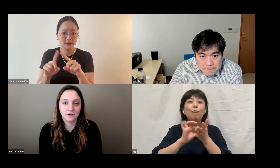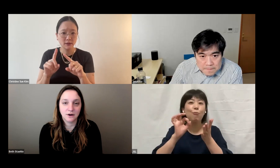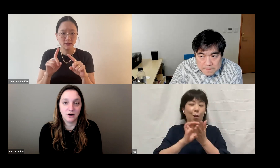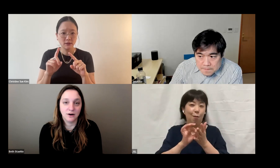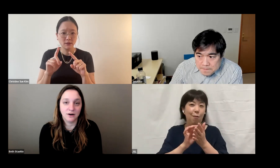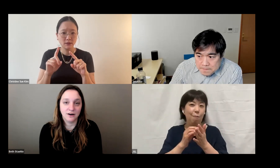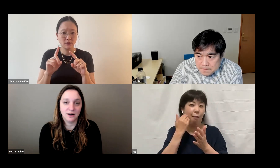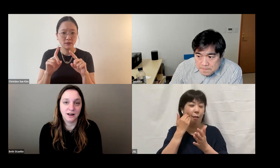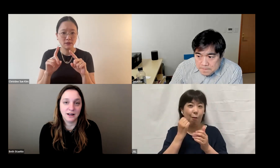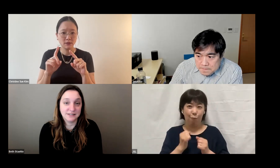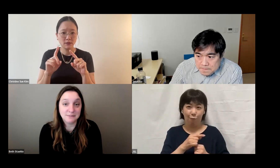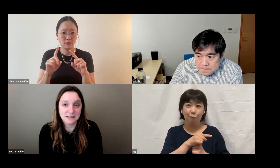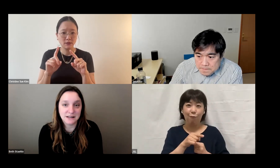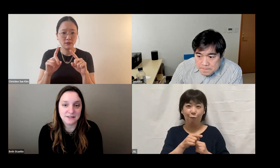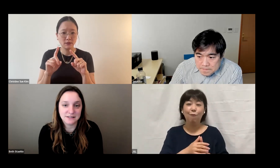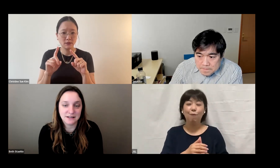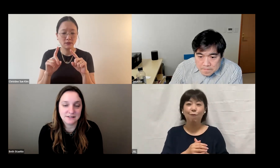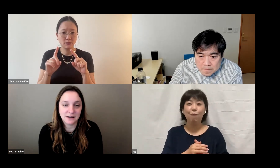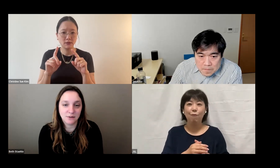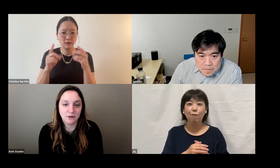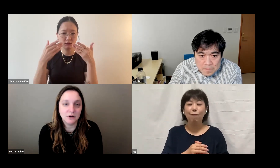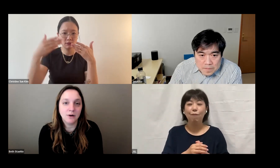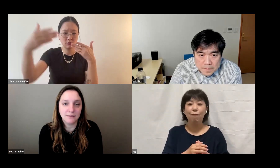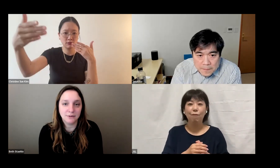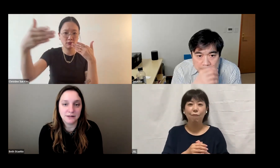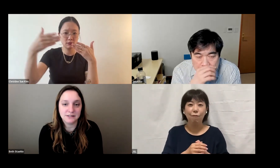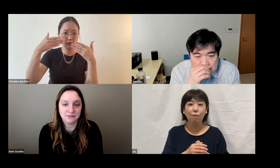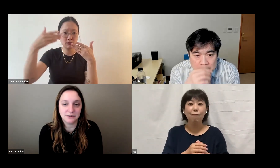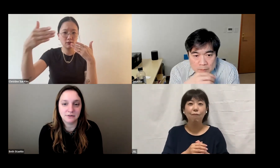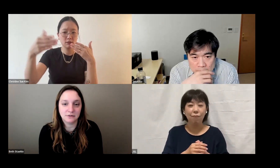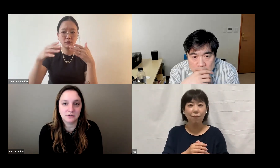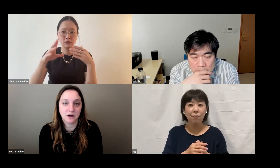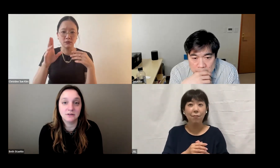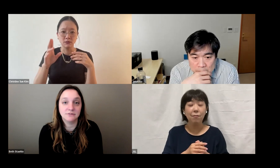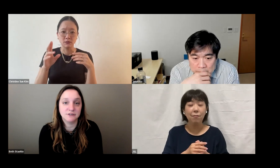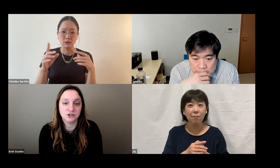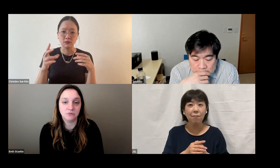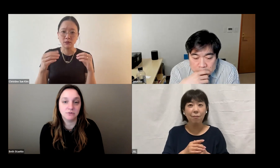are accepted in the sense that we know everyone has different kind of vision, right?